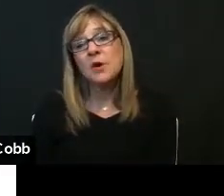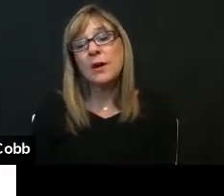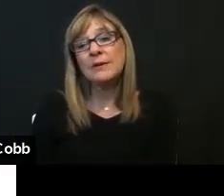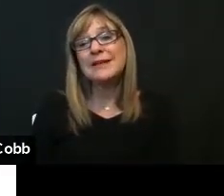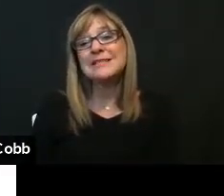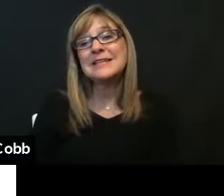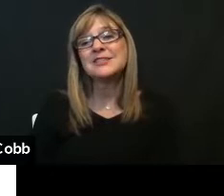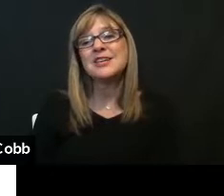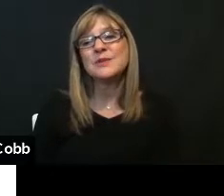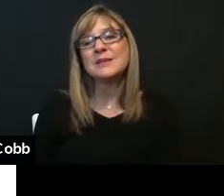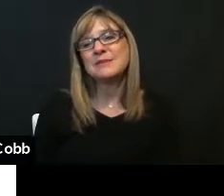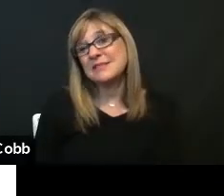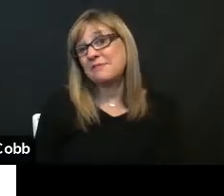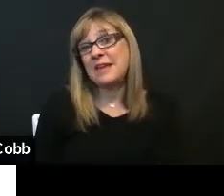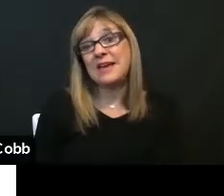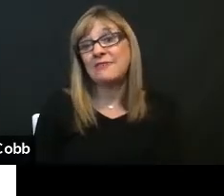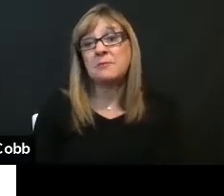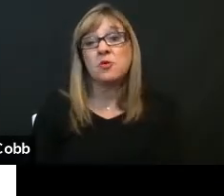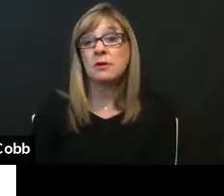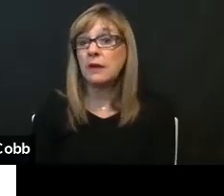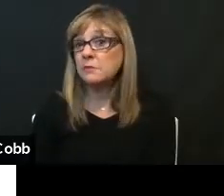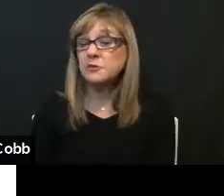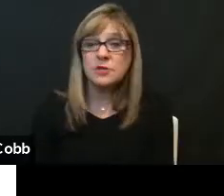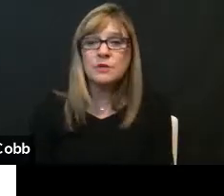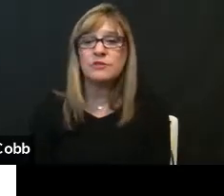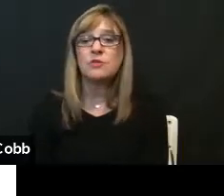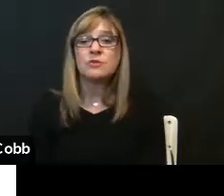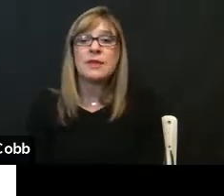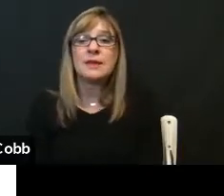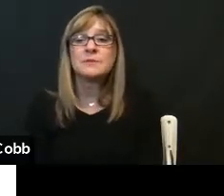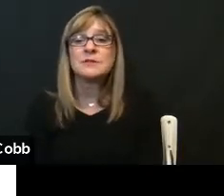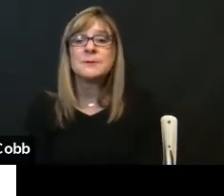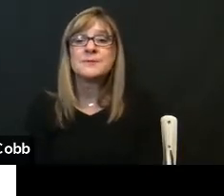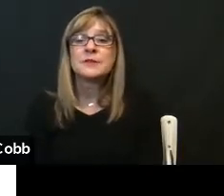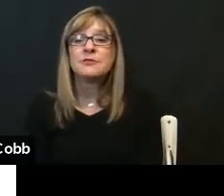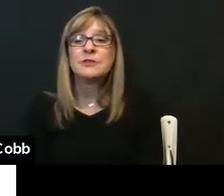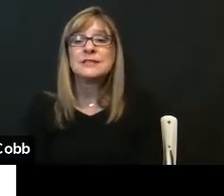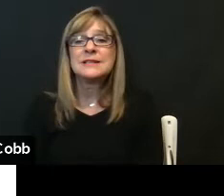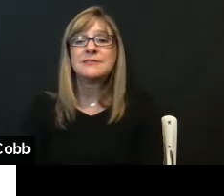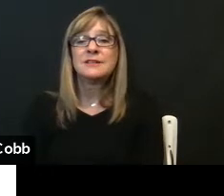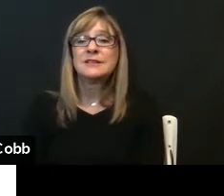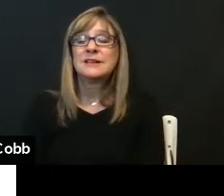so I'd be glad to get in touch with them to see if they have any more camps or know of youth camps for the deaf.